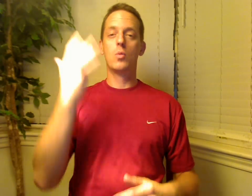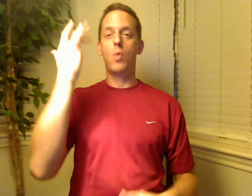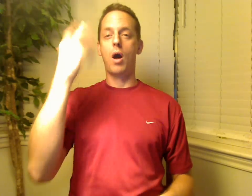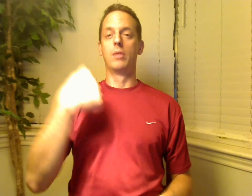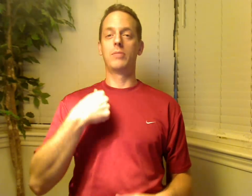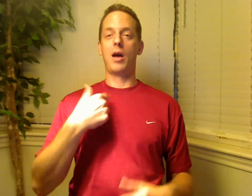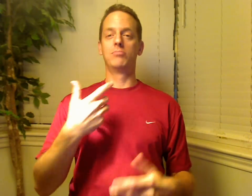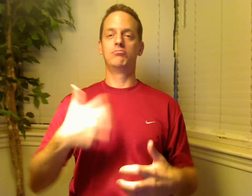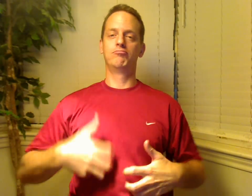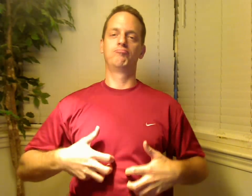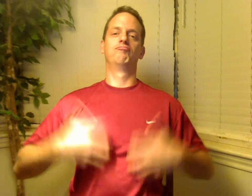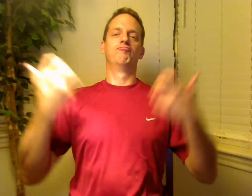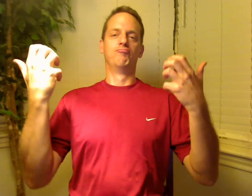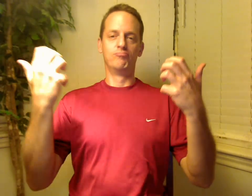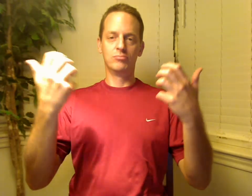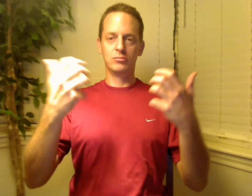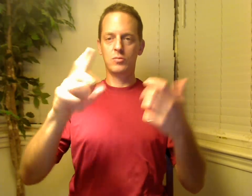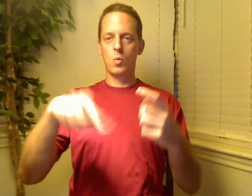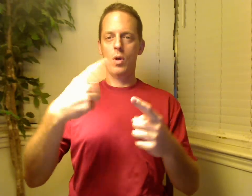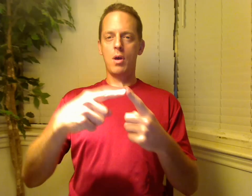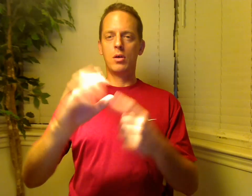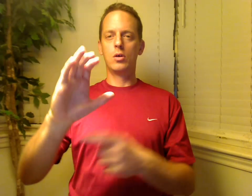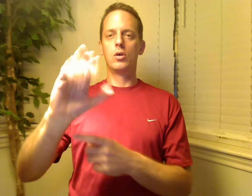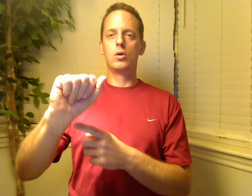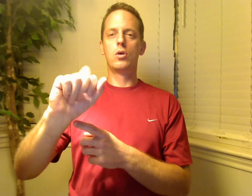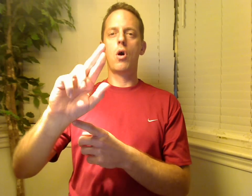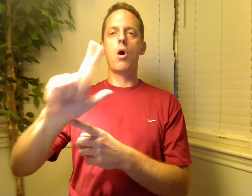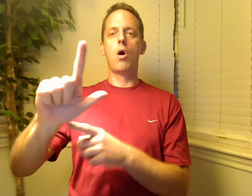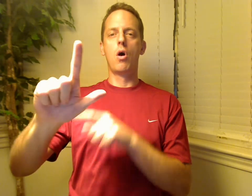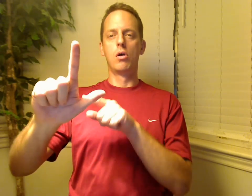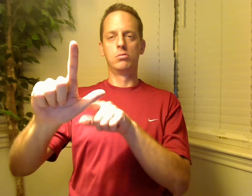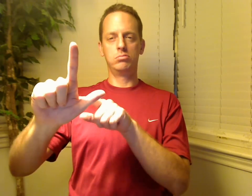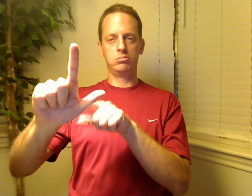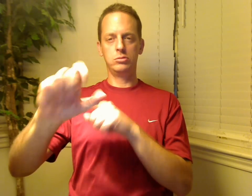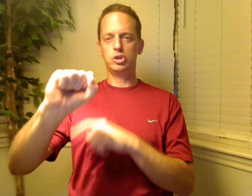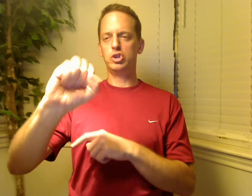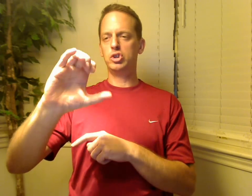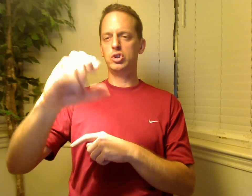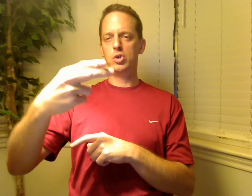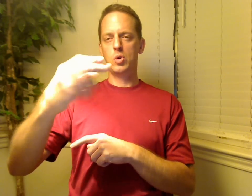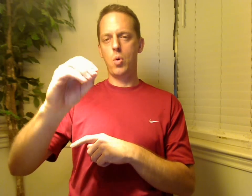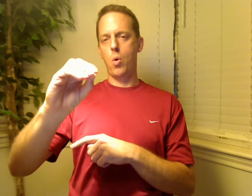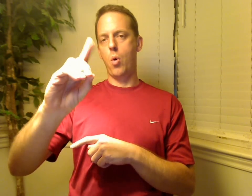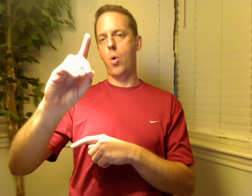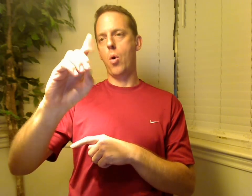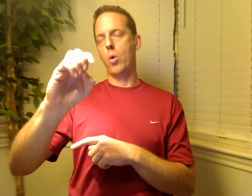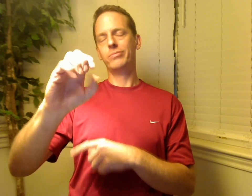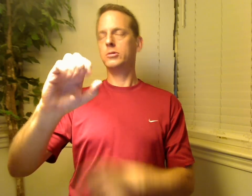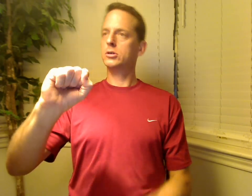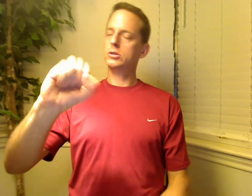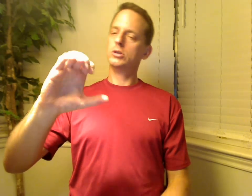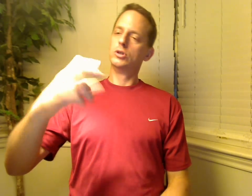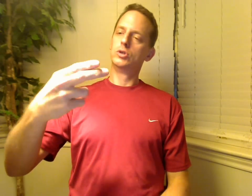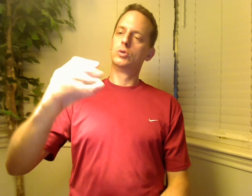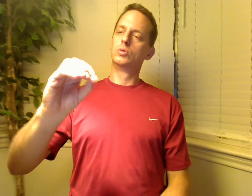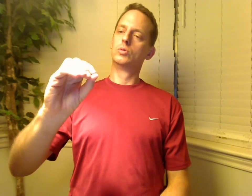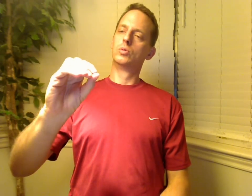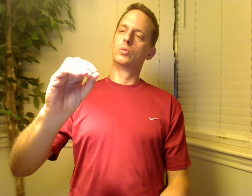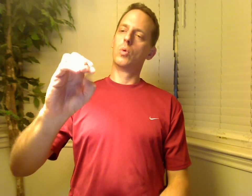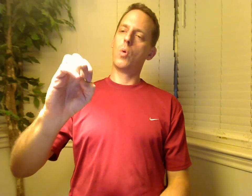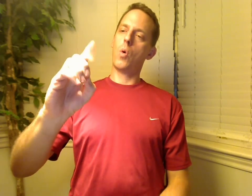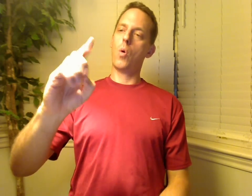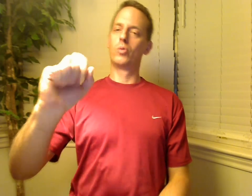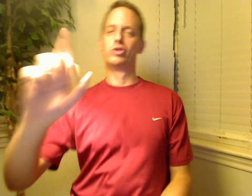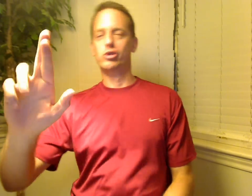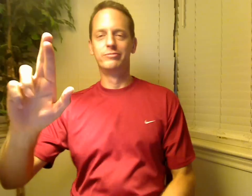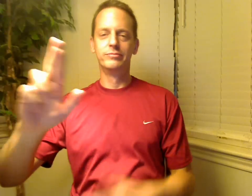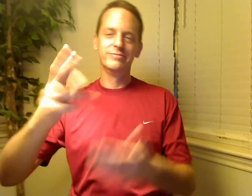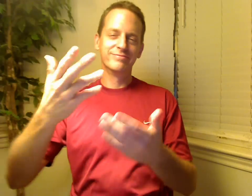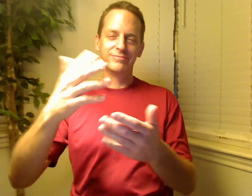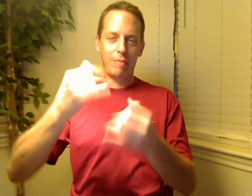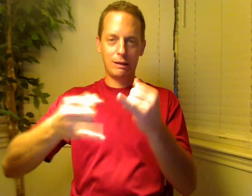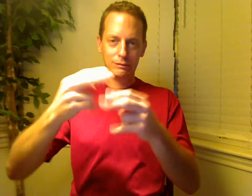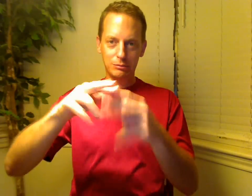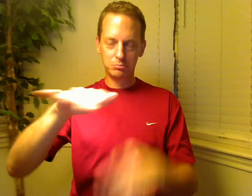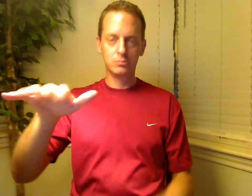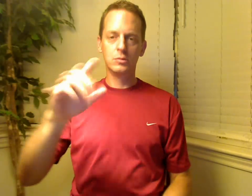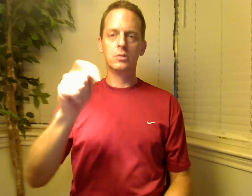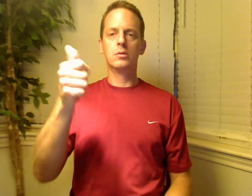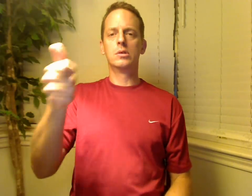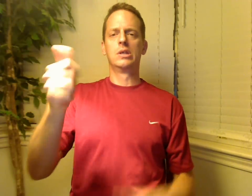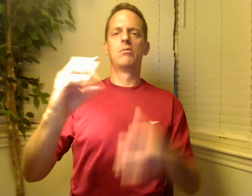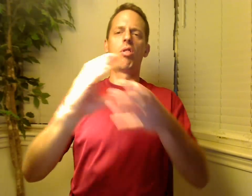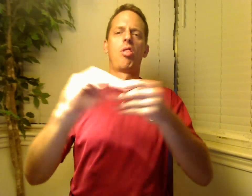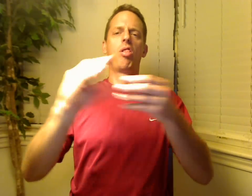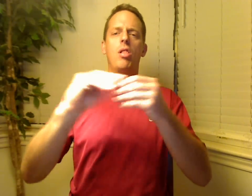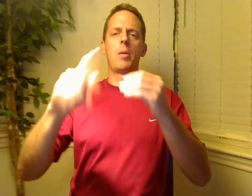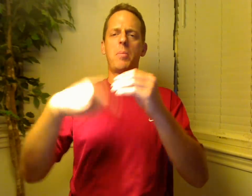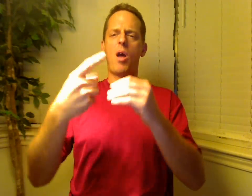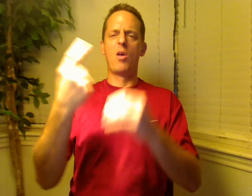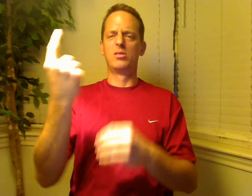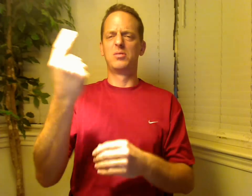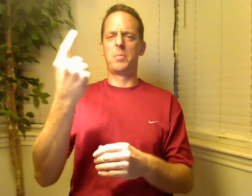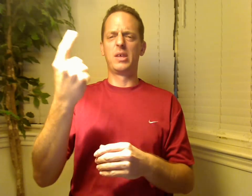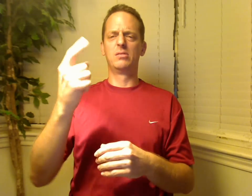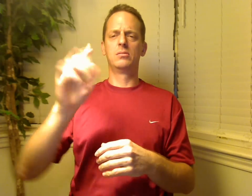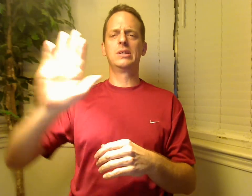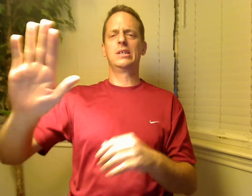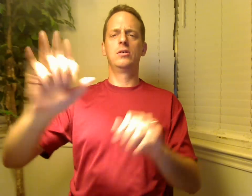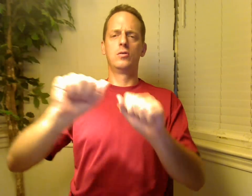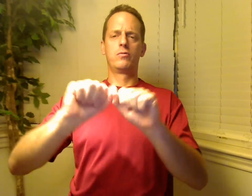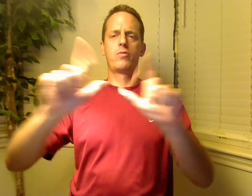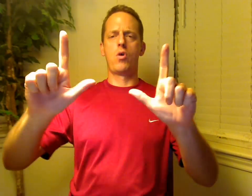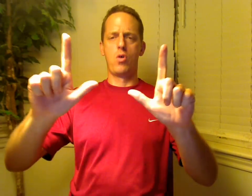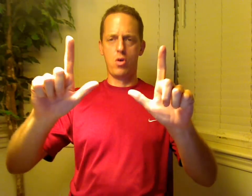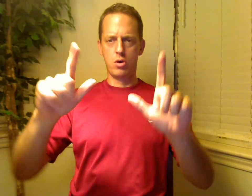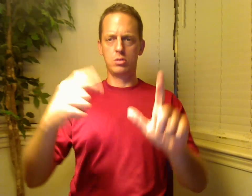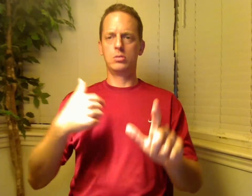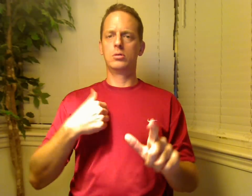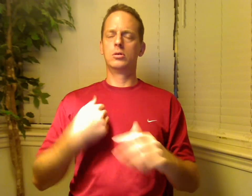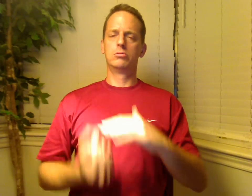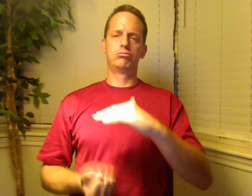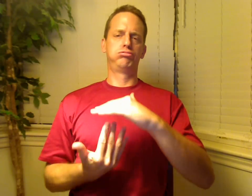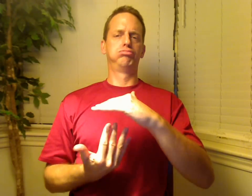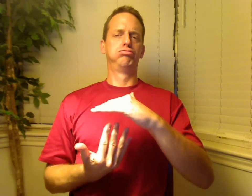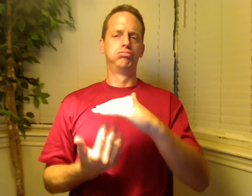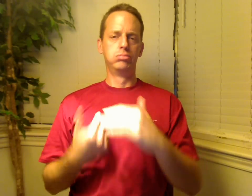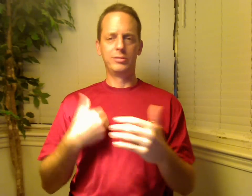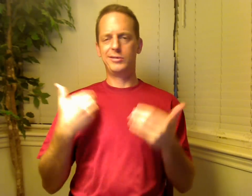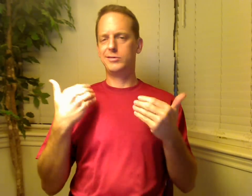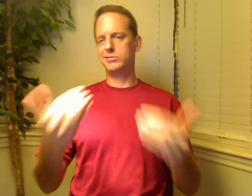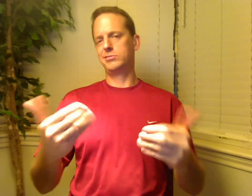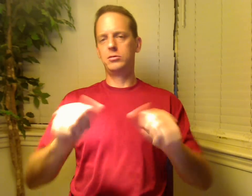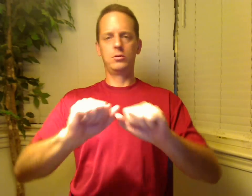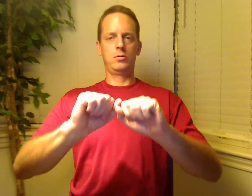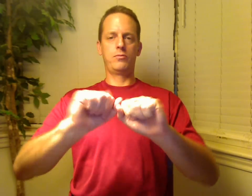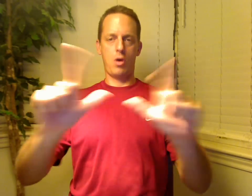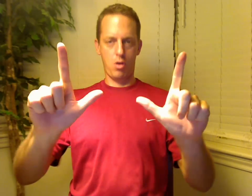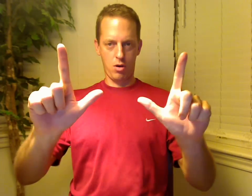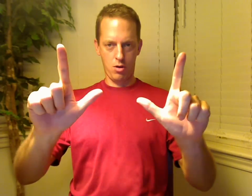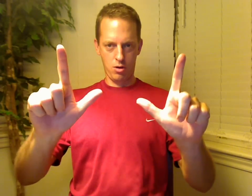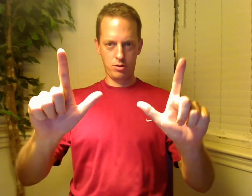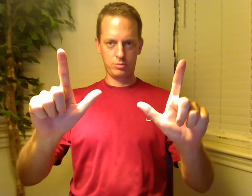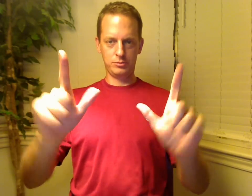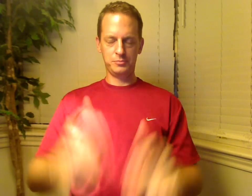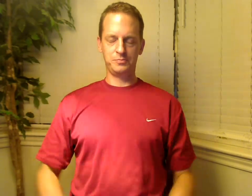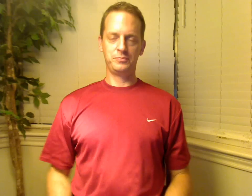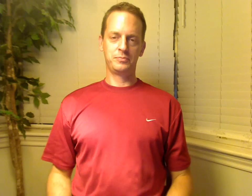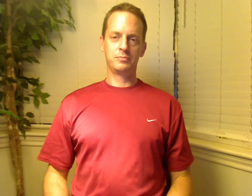It is reason why I was angry and made old vlog when Carl Scheodar’s (he couldn’t spell out his last name) vlog.